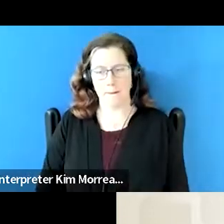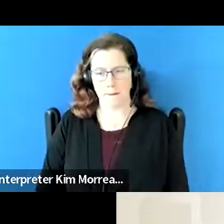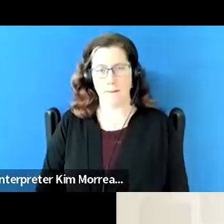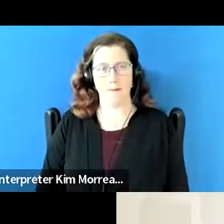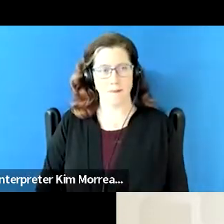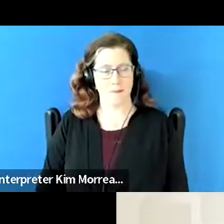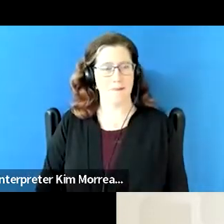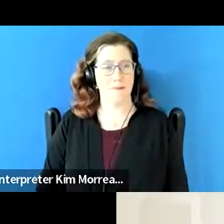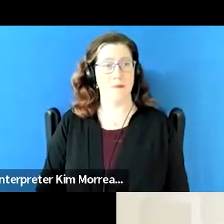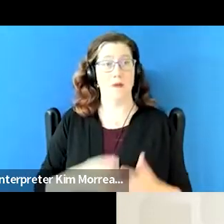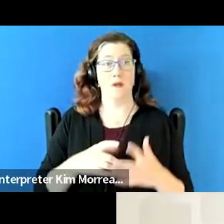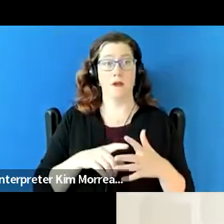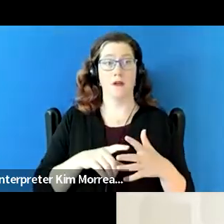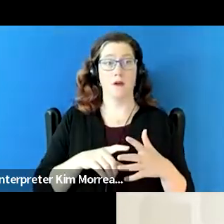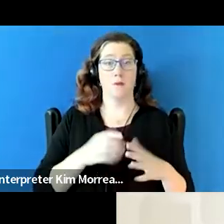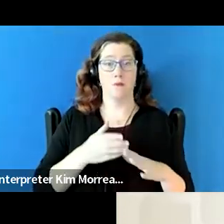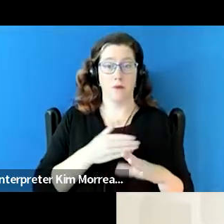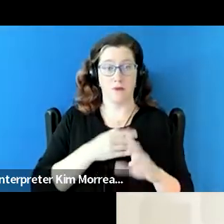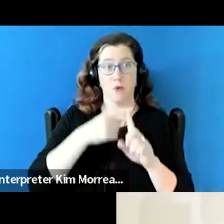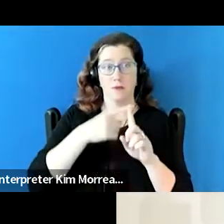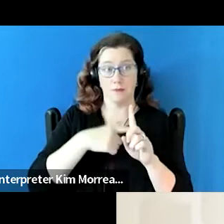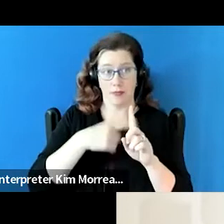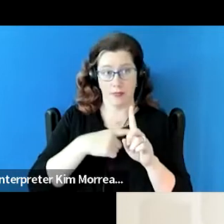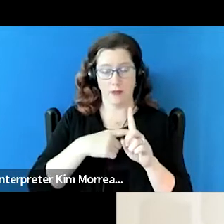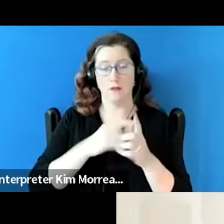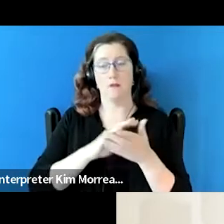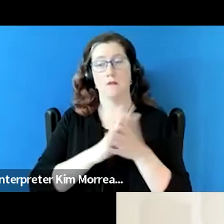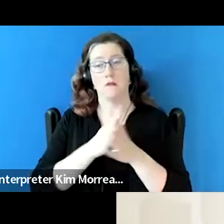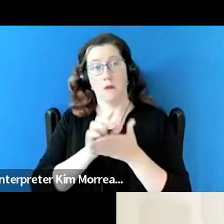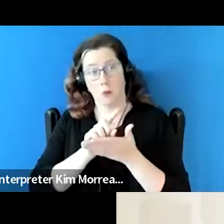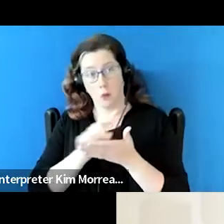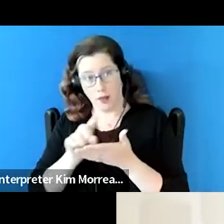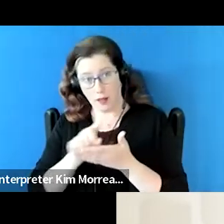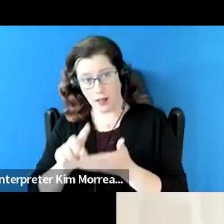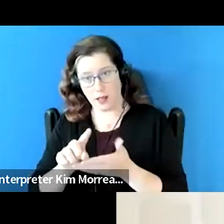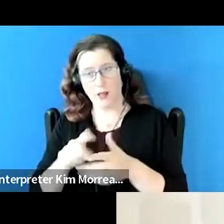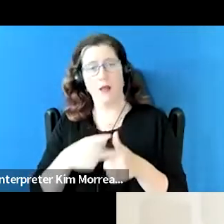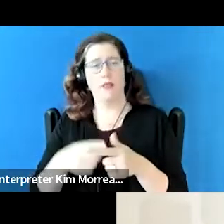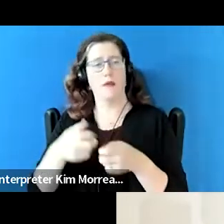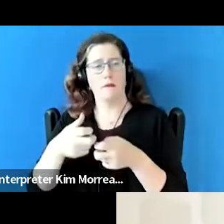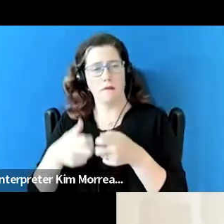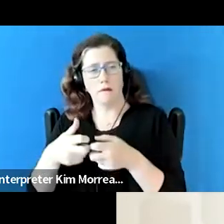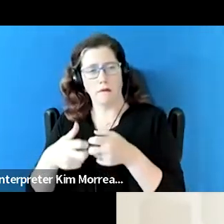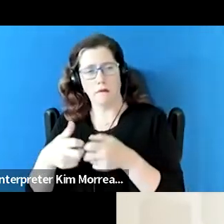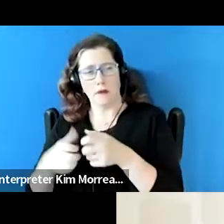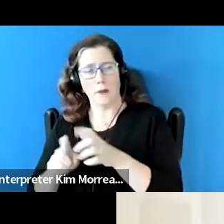it started becoming weekly. And then when we started seeing some difficulty we had to, we made it daily,